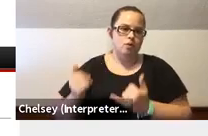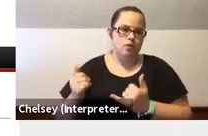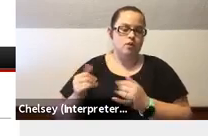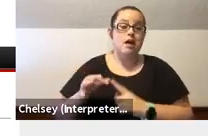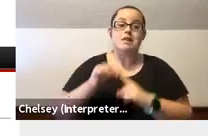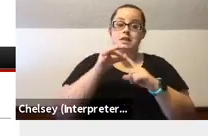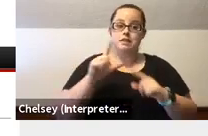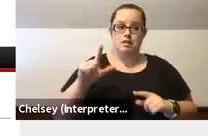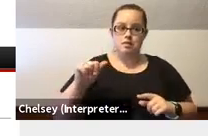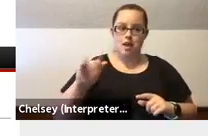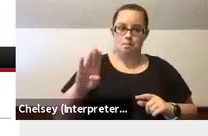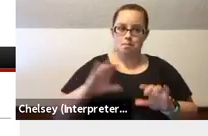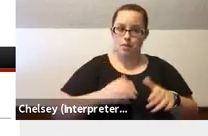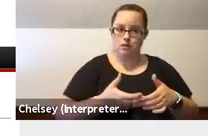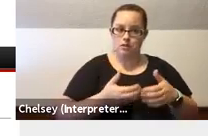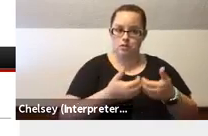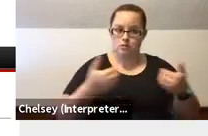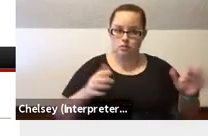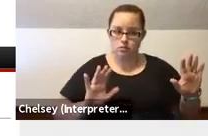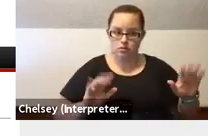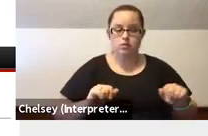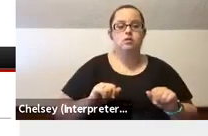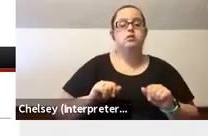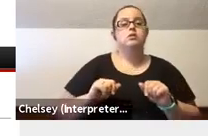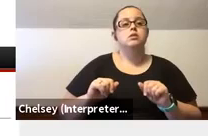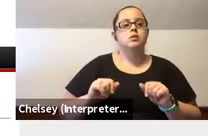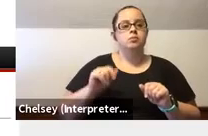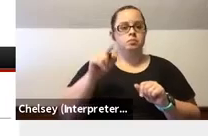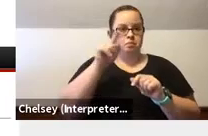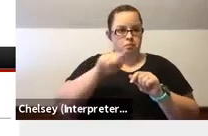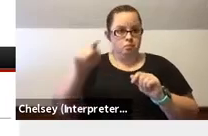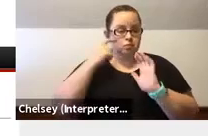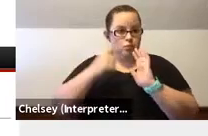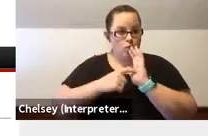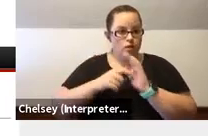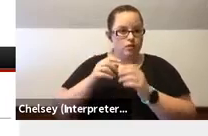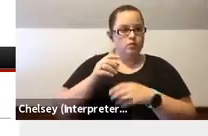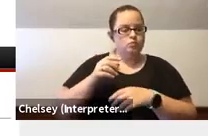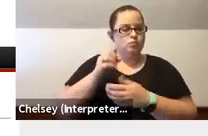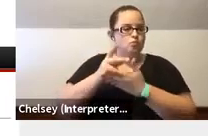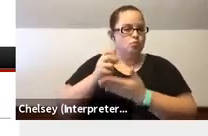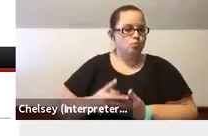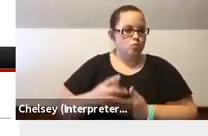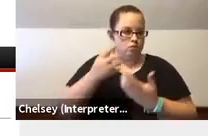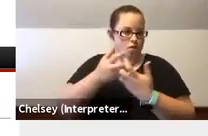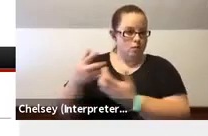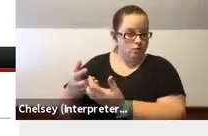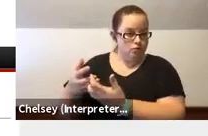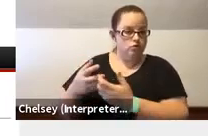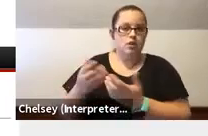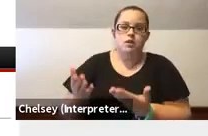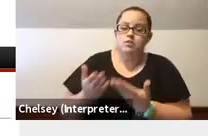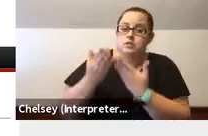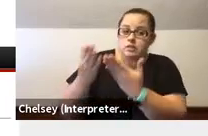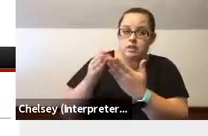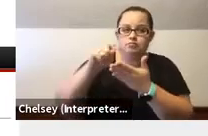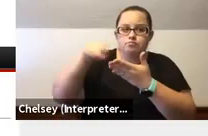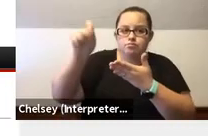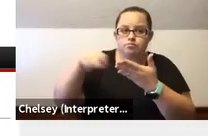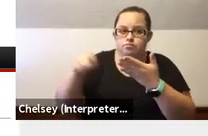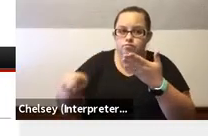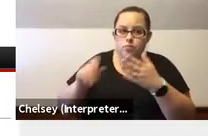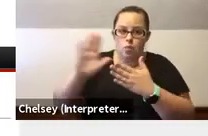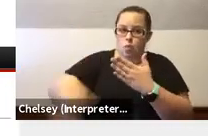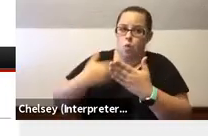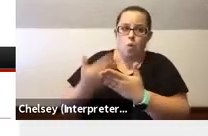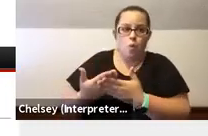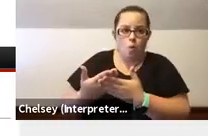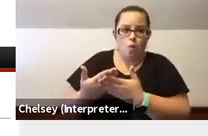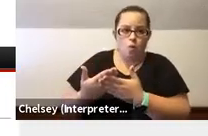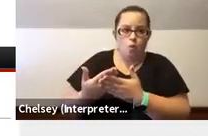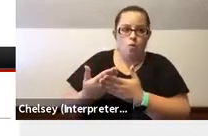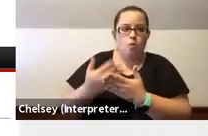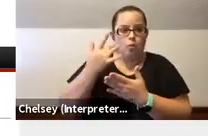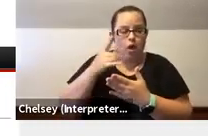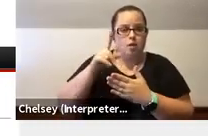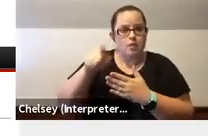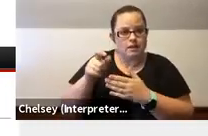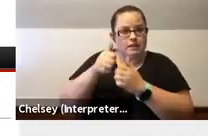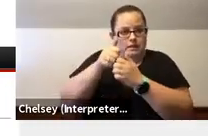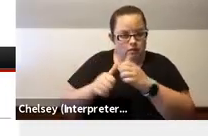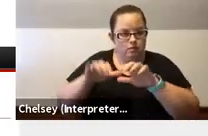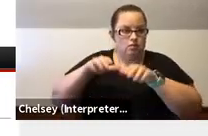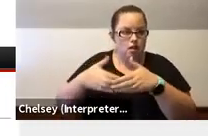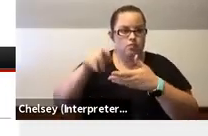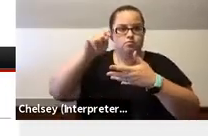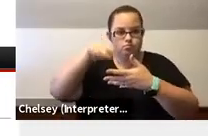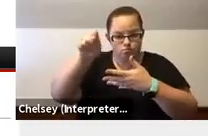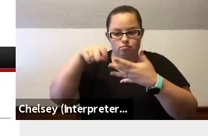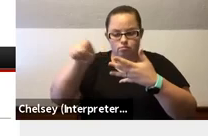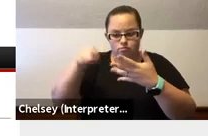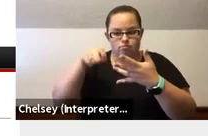Sage Talbot: And then these will be the accommodations that were approved. And again, I recommend choosing all of them. So you want to look carefully because you need to do this for every single class, and every single accommodation needs to be checked.